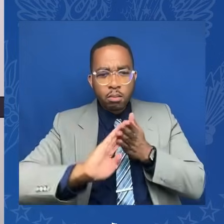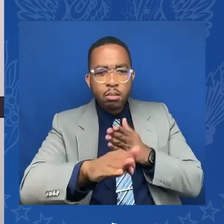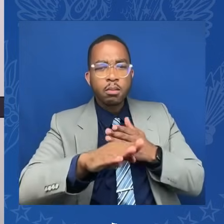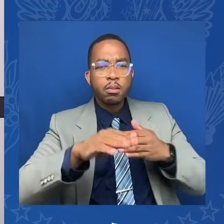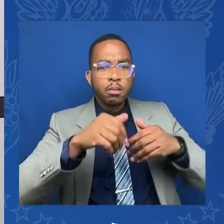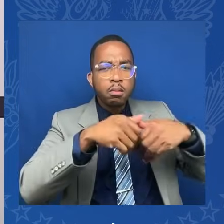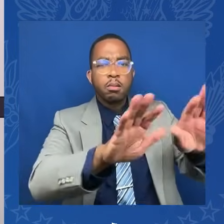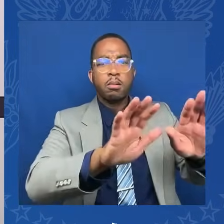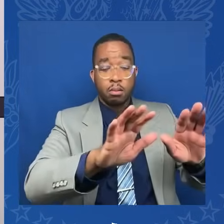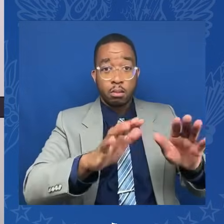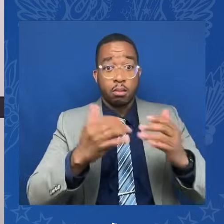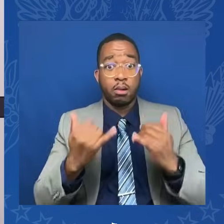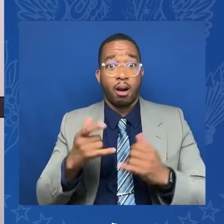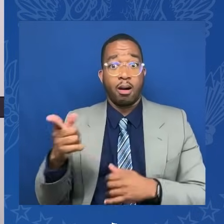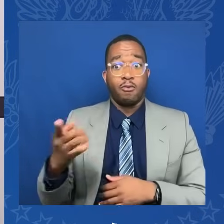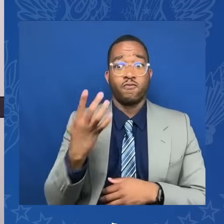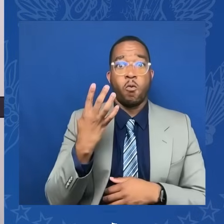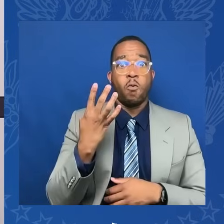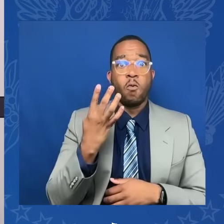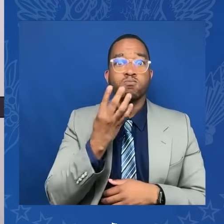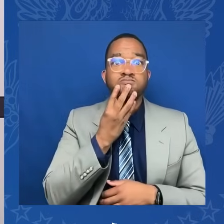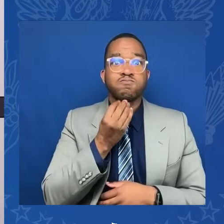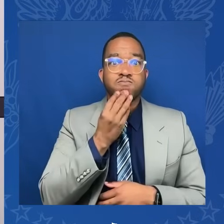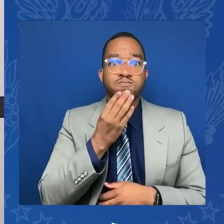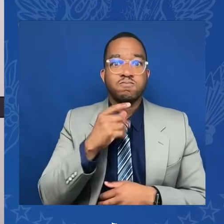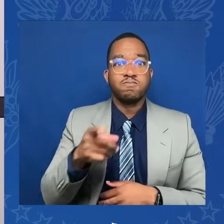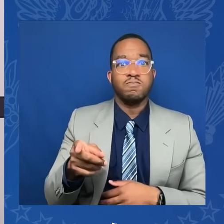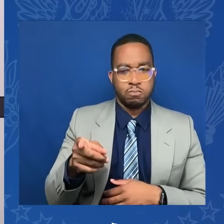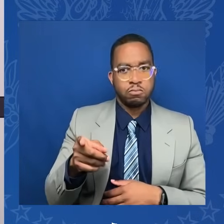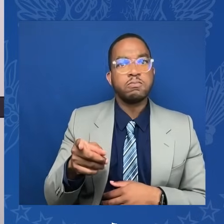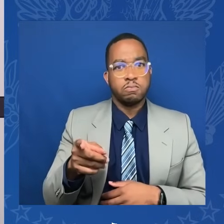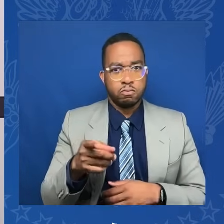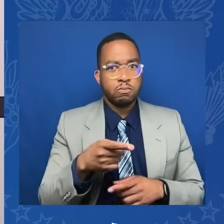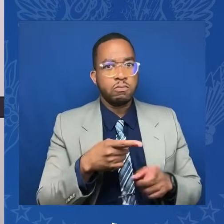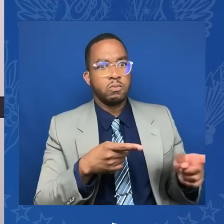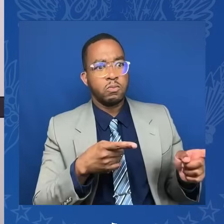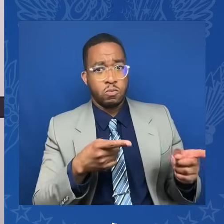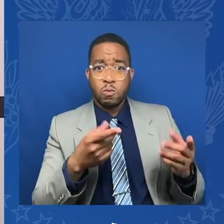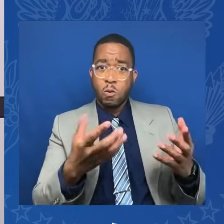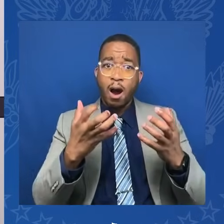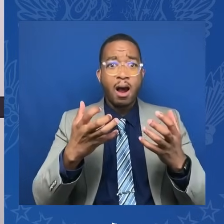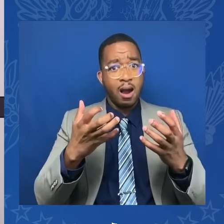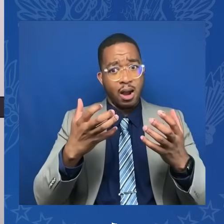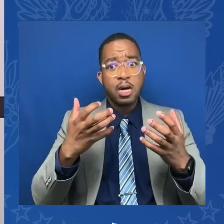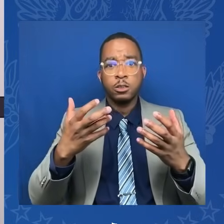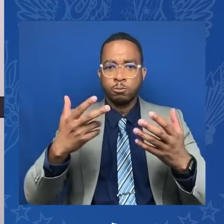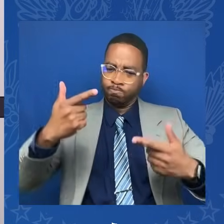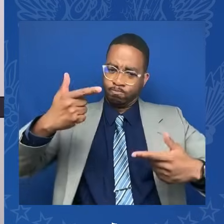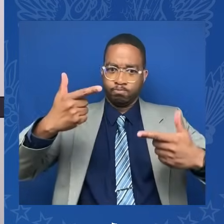We want to achieve an immediate ceasefire and open up the prospect of a political solution,